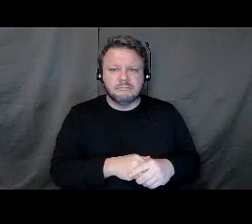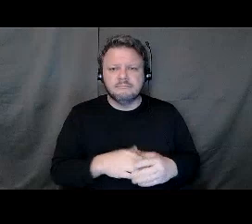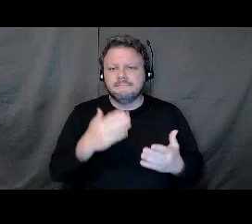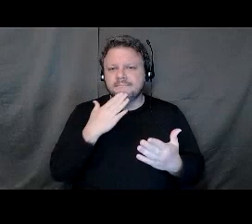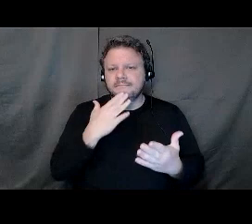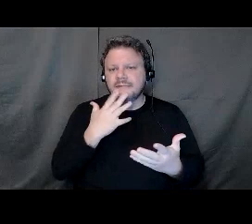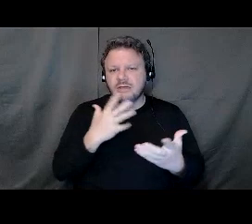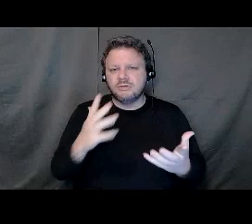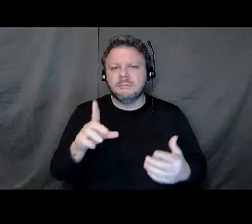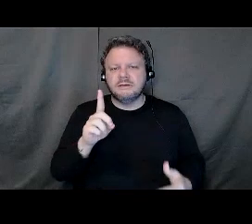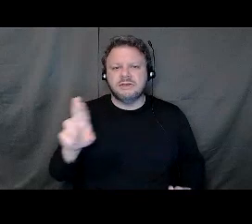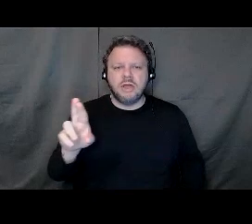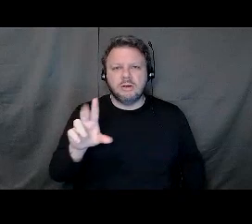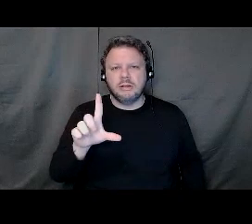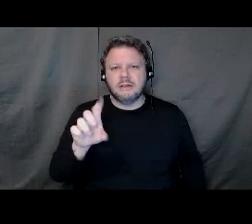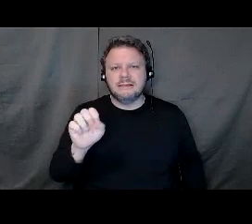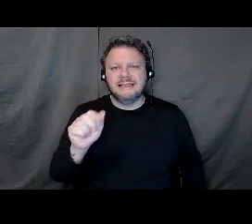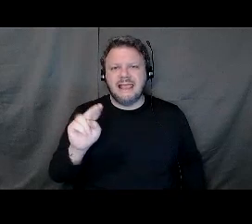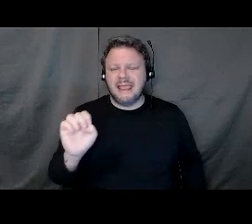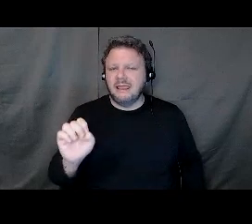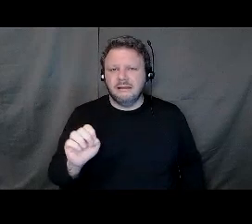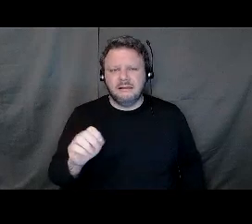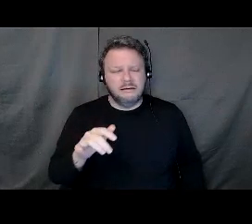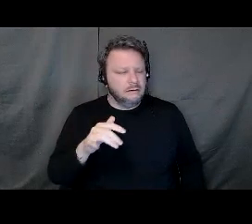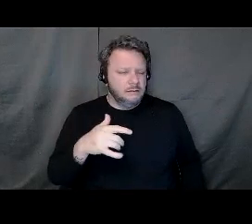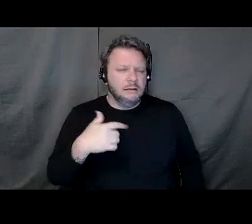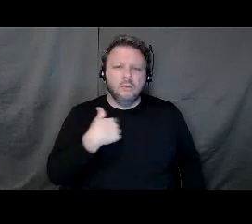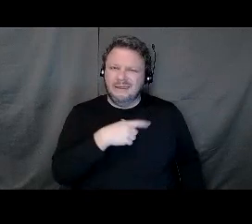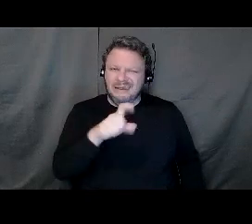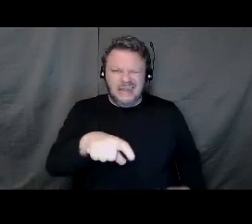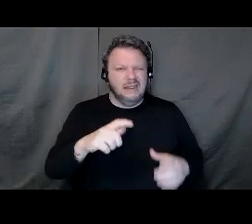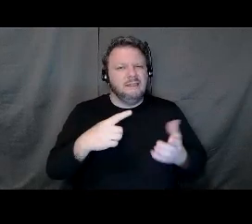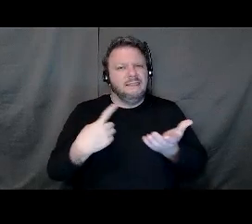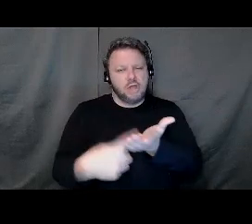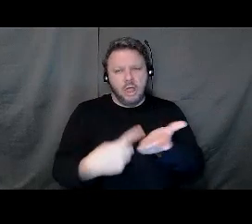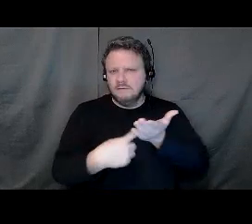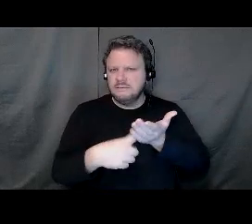Thank you so much, Doctor Leanne. This was such a really needed conversation and all the perspectives you